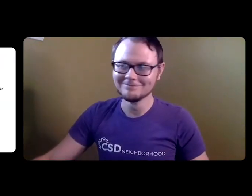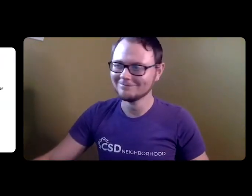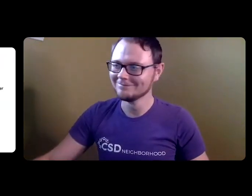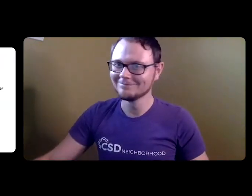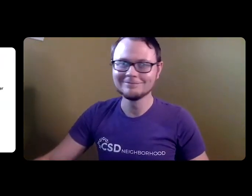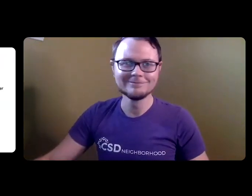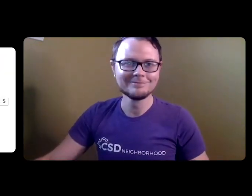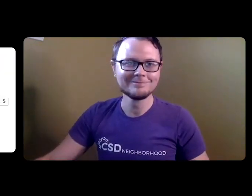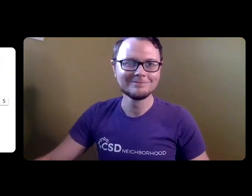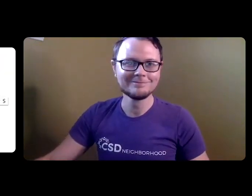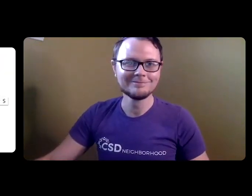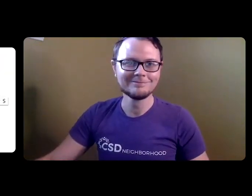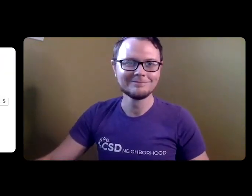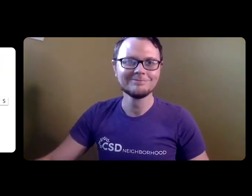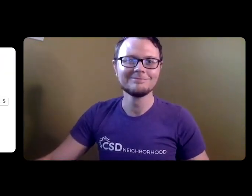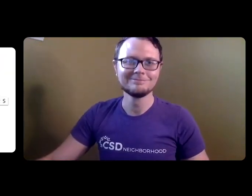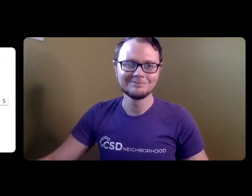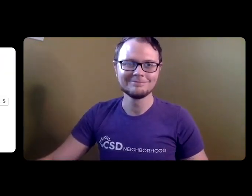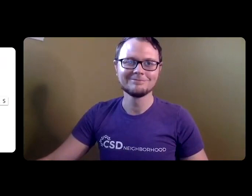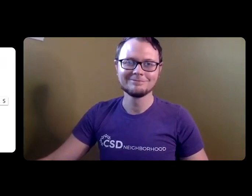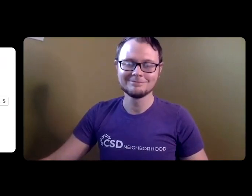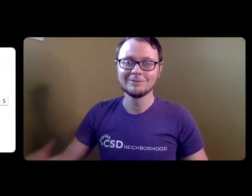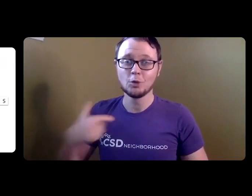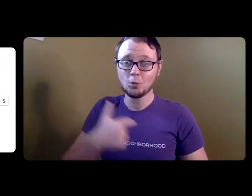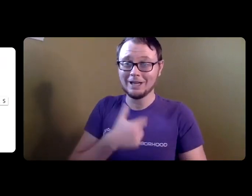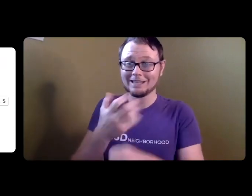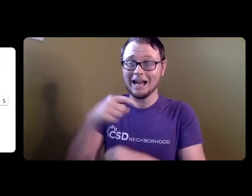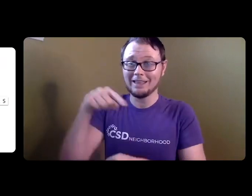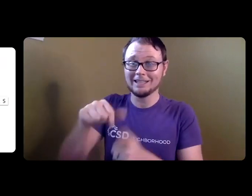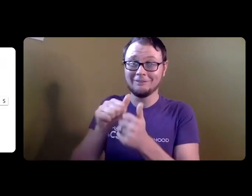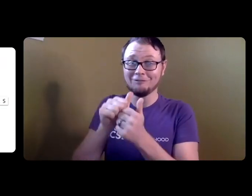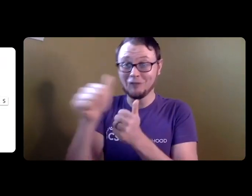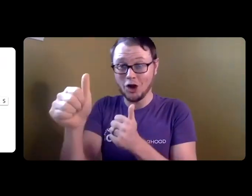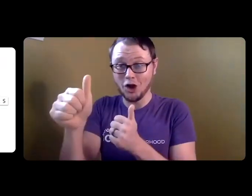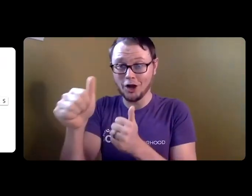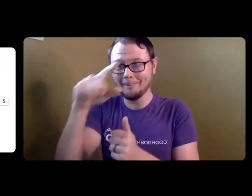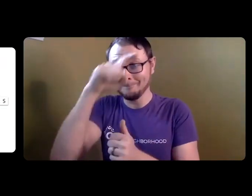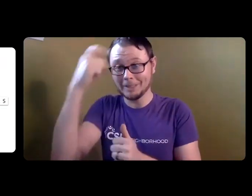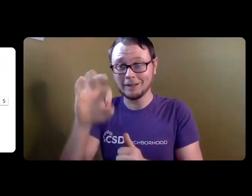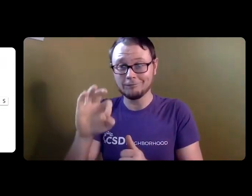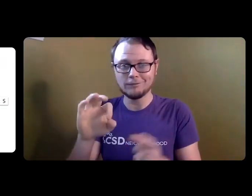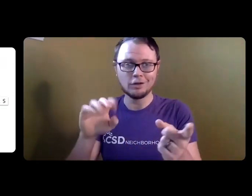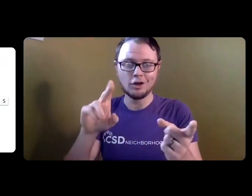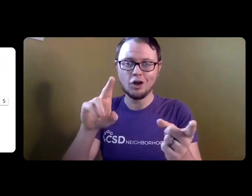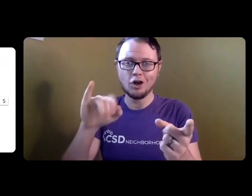the national Deaf education conference.